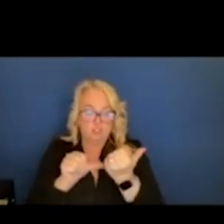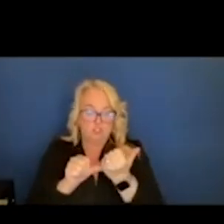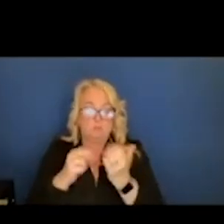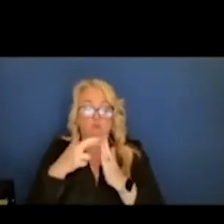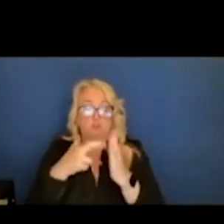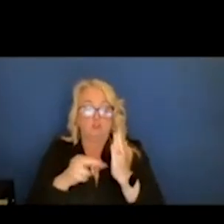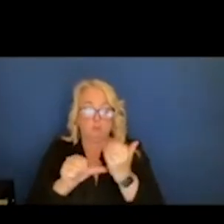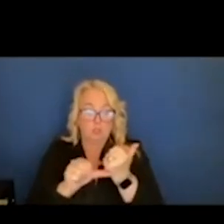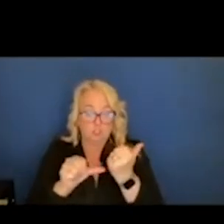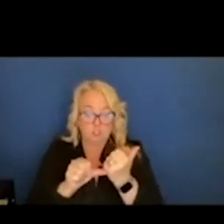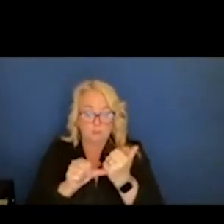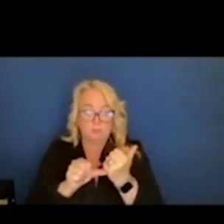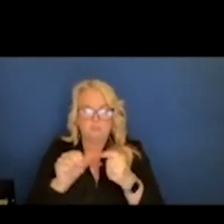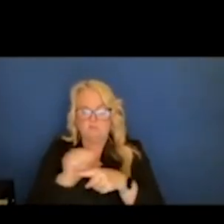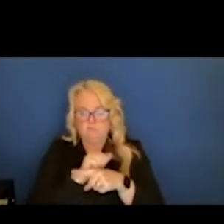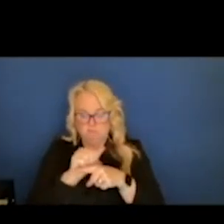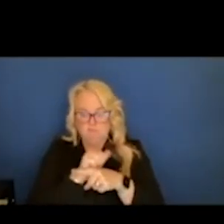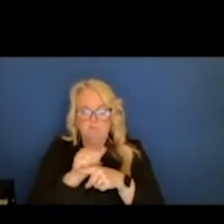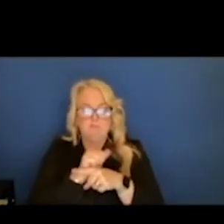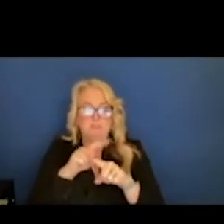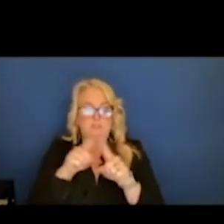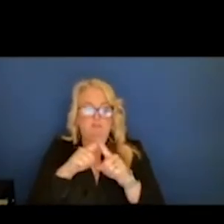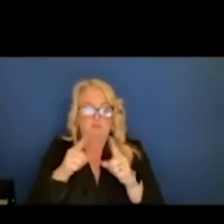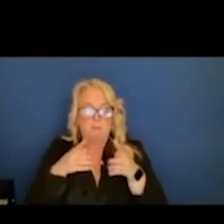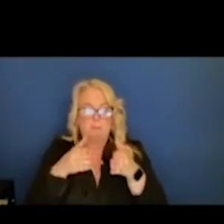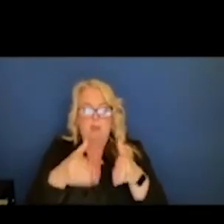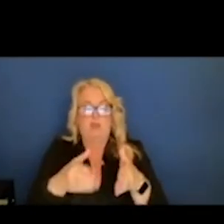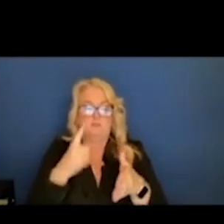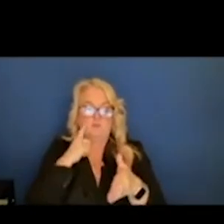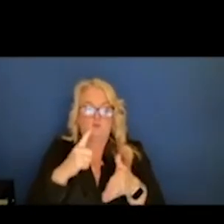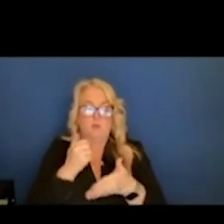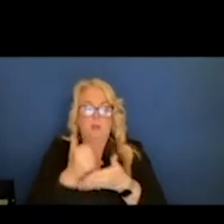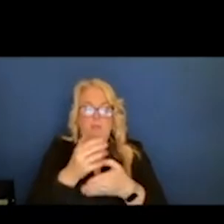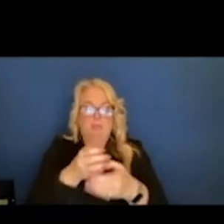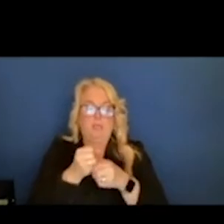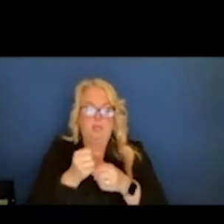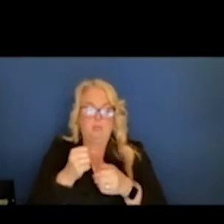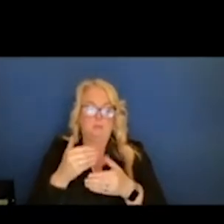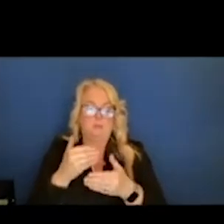registered apprenticeships, and recognized career paths to help people get jobs that pay well,